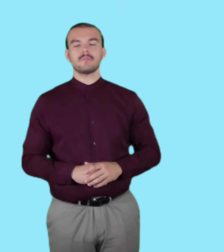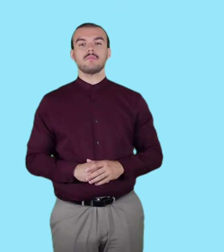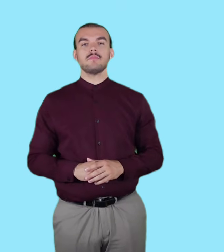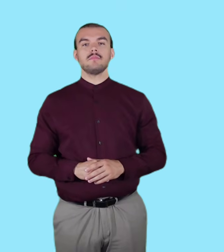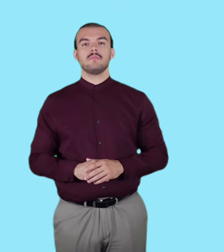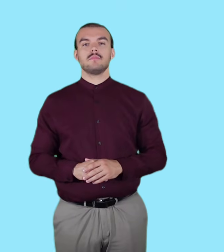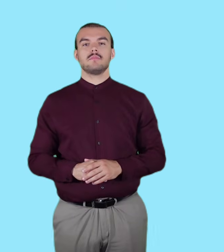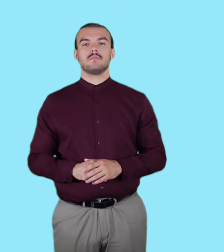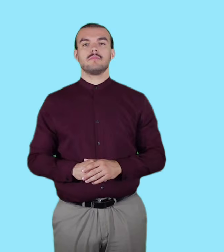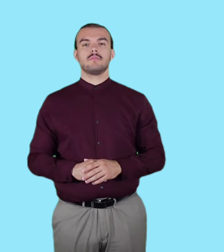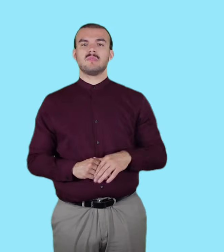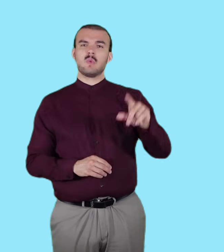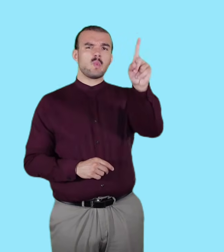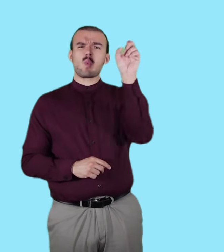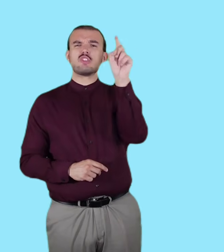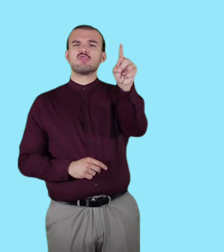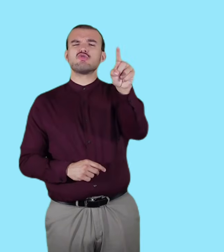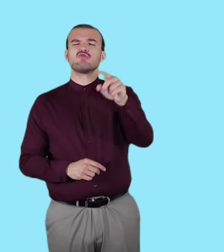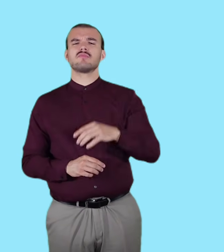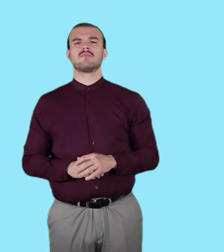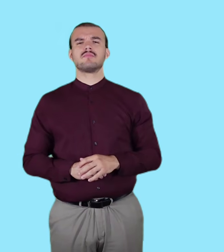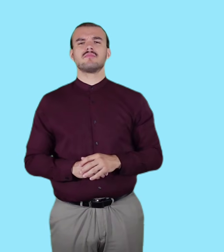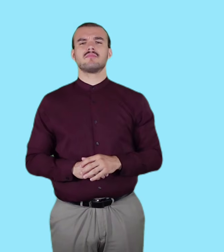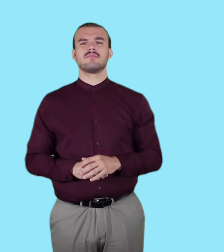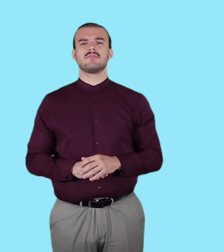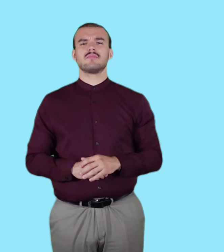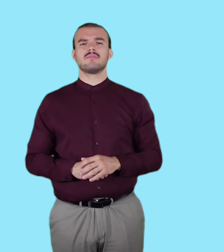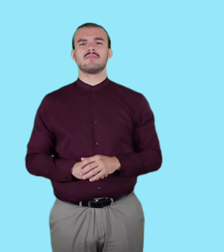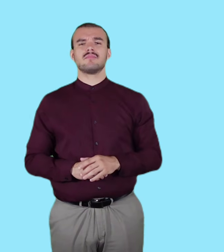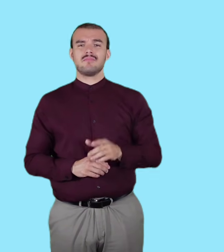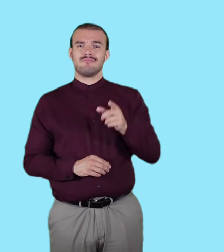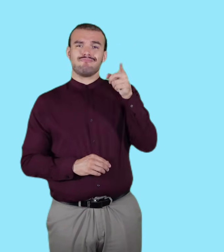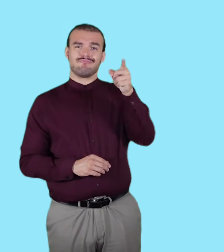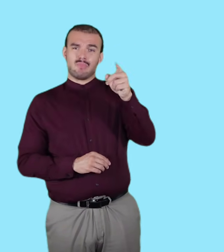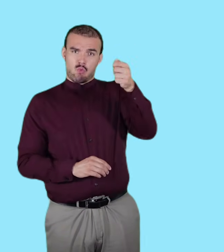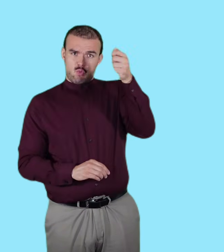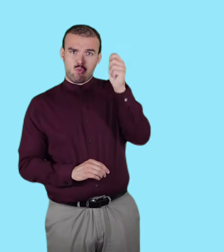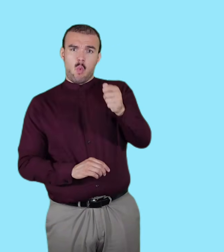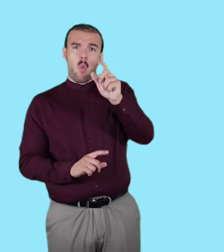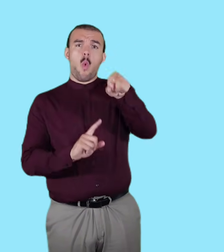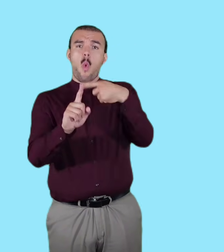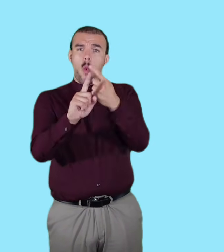Question four. Question: Does this rule only apply